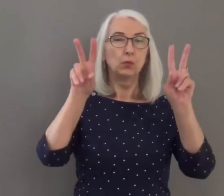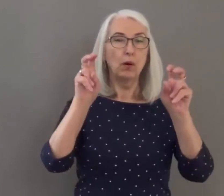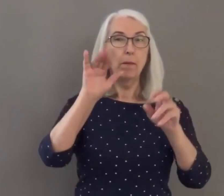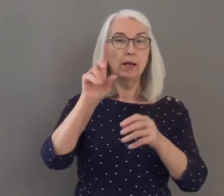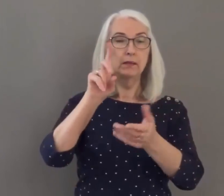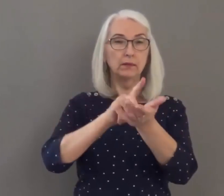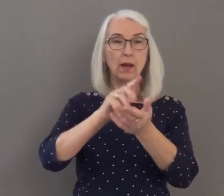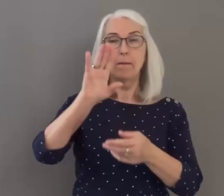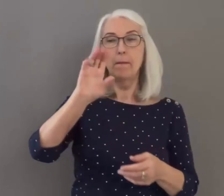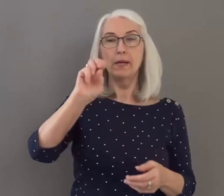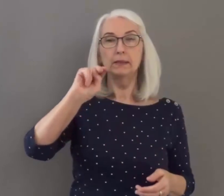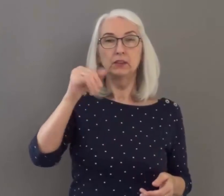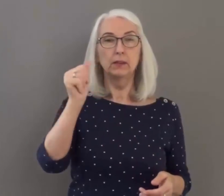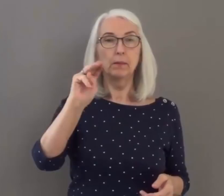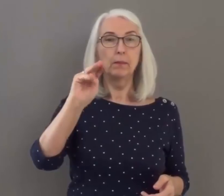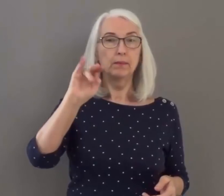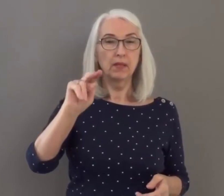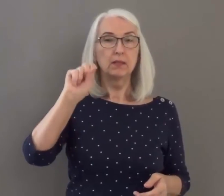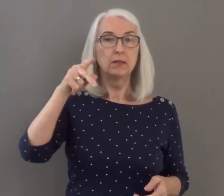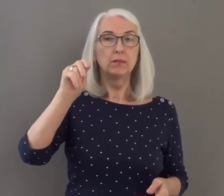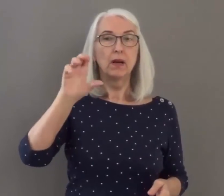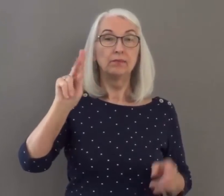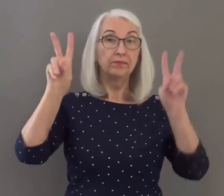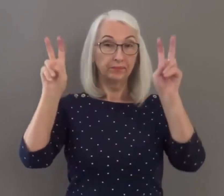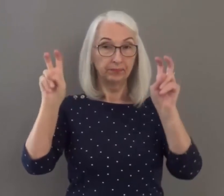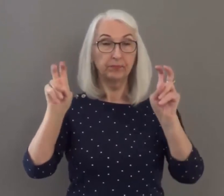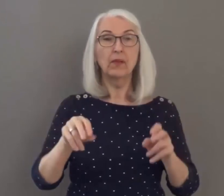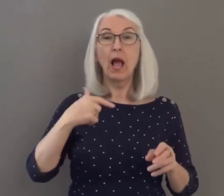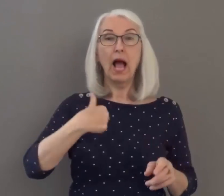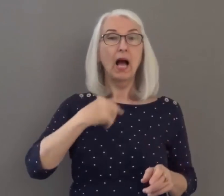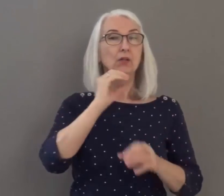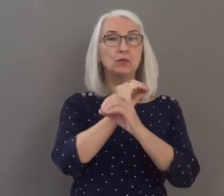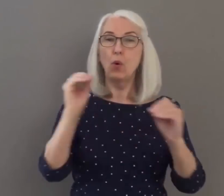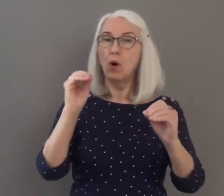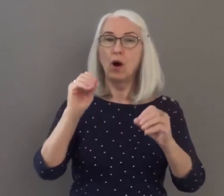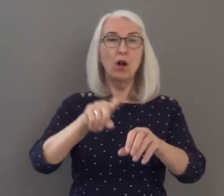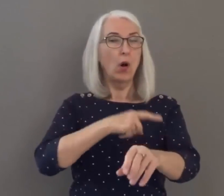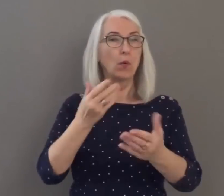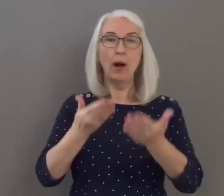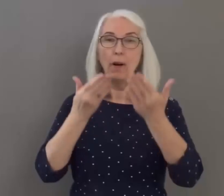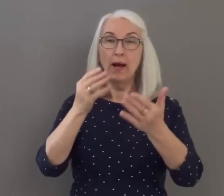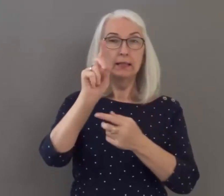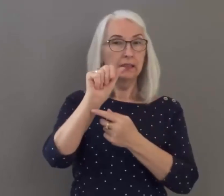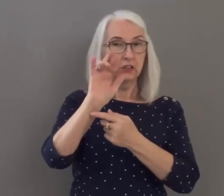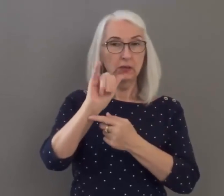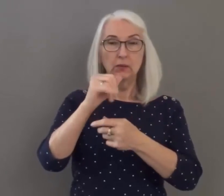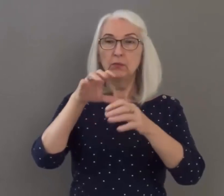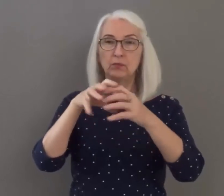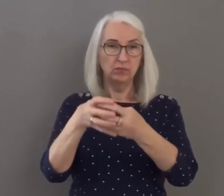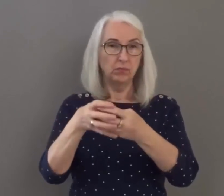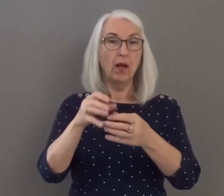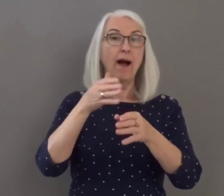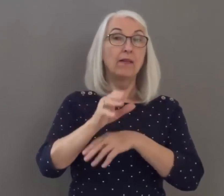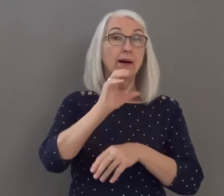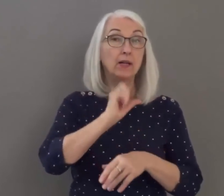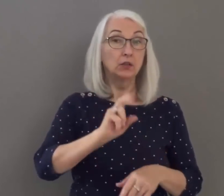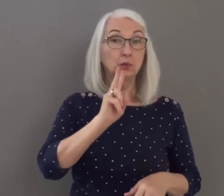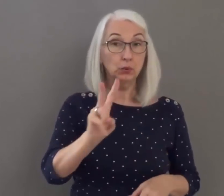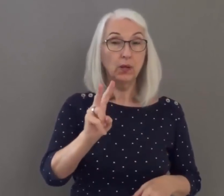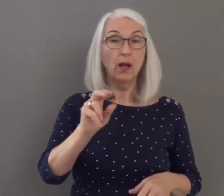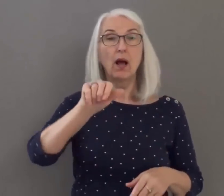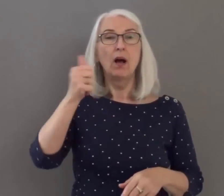Quote by Dr. Benjamin Spock. “I no longer recommend dairy products after the age of 2 years.